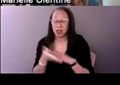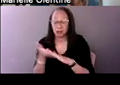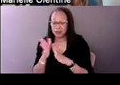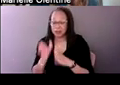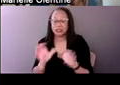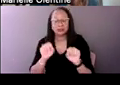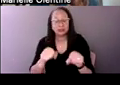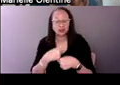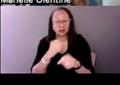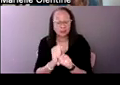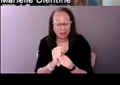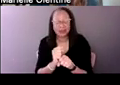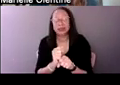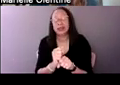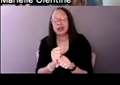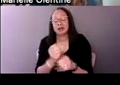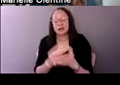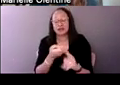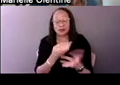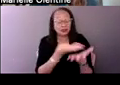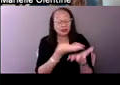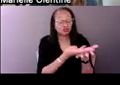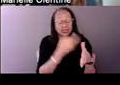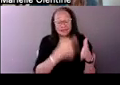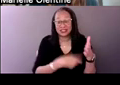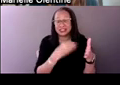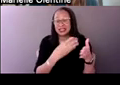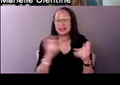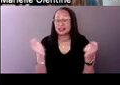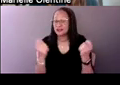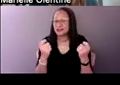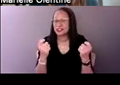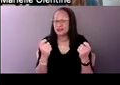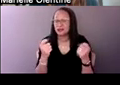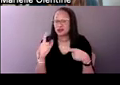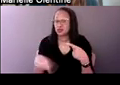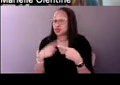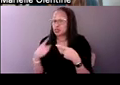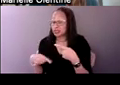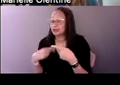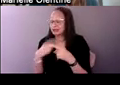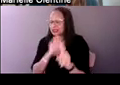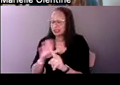naturally flow. If your goal is maximizing audience members, there's certain festivals where it seems like you would get